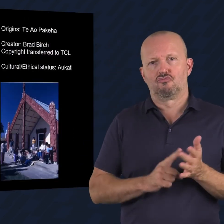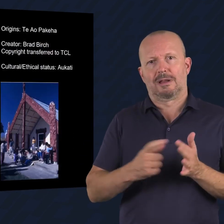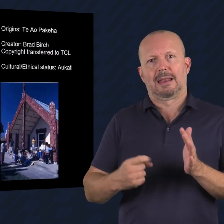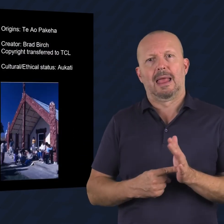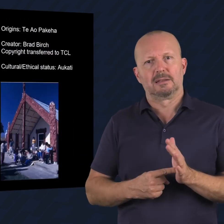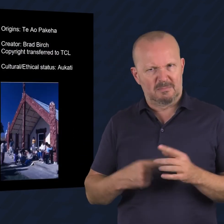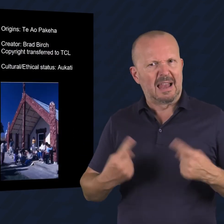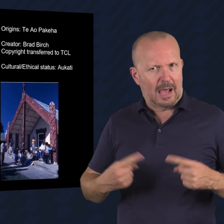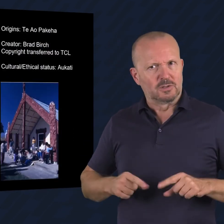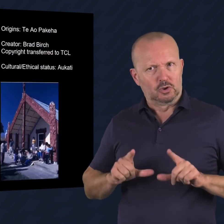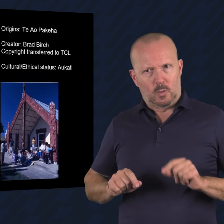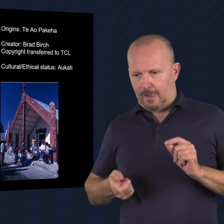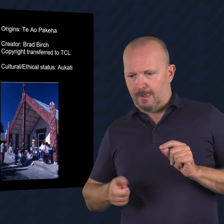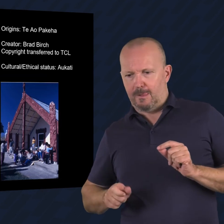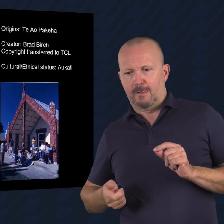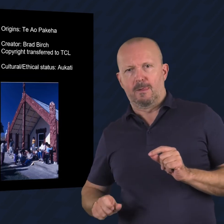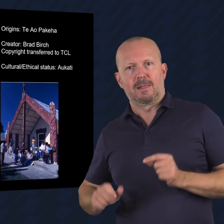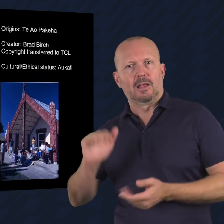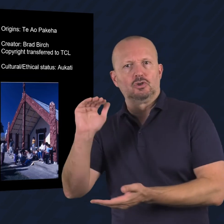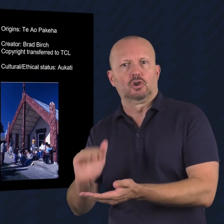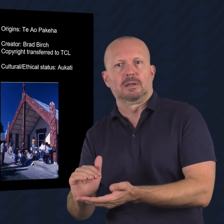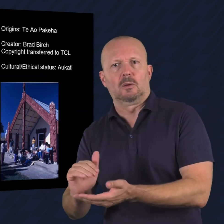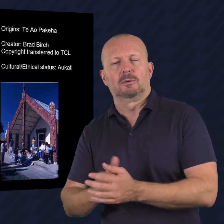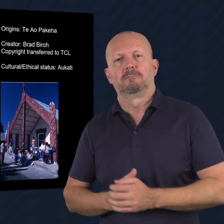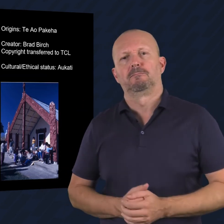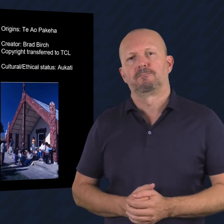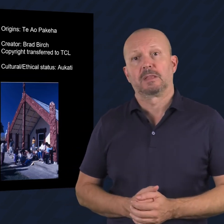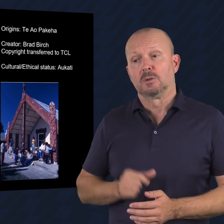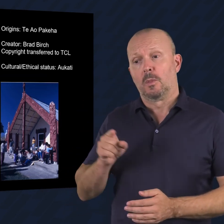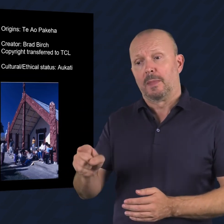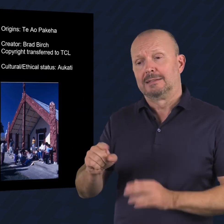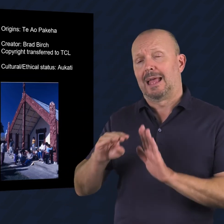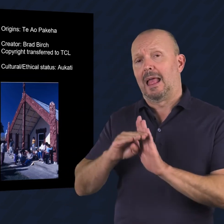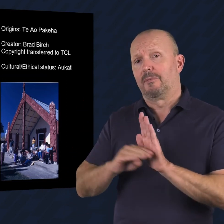This is reflected in a cultural ethical status of Aukati, and the restrictions field,